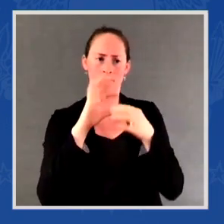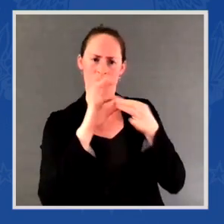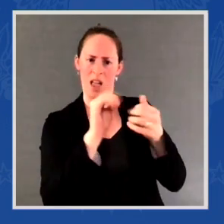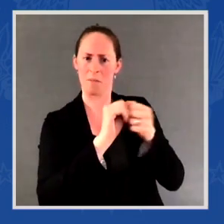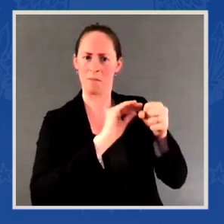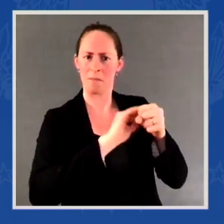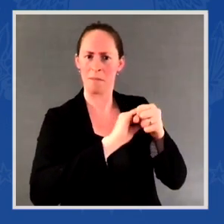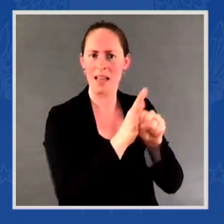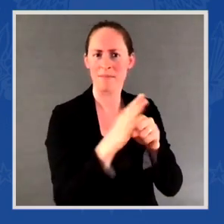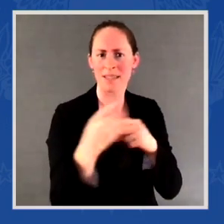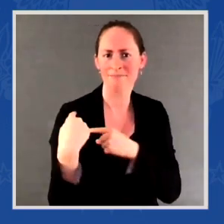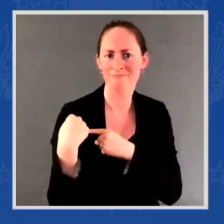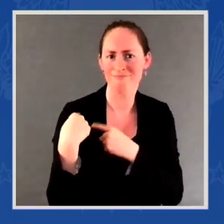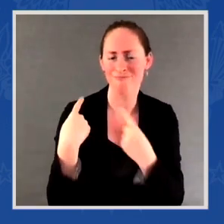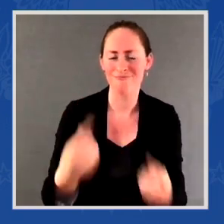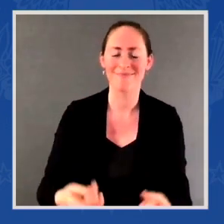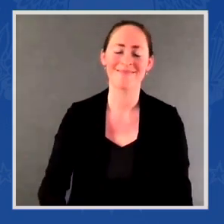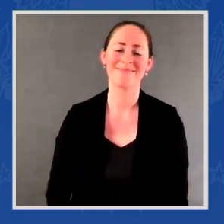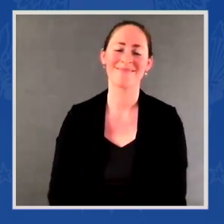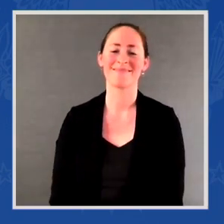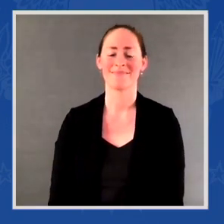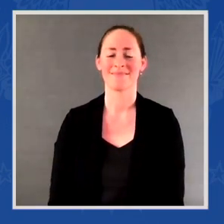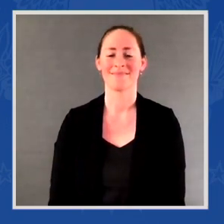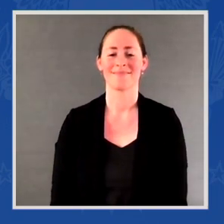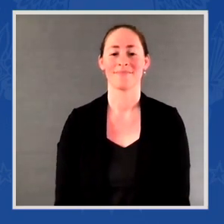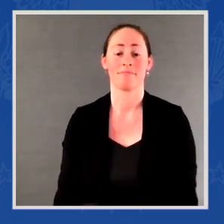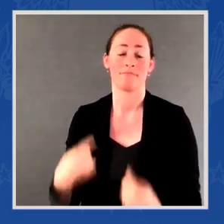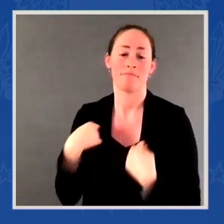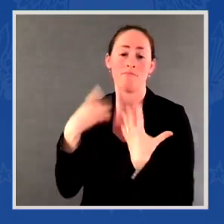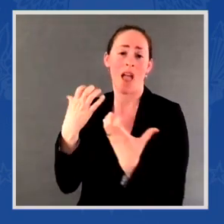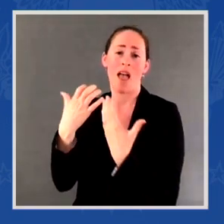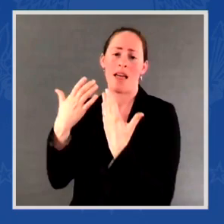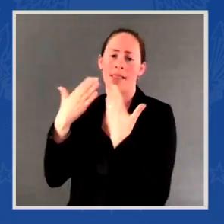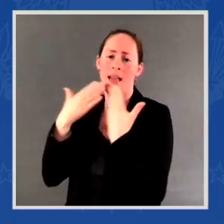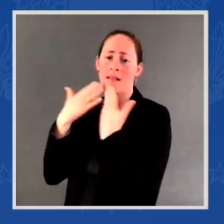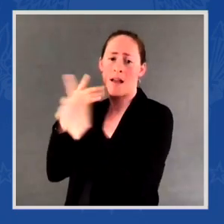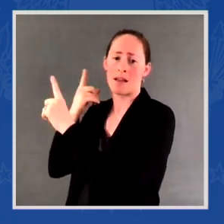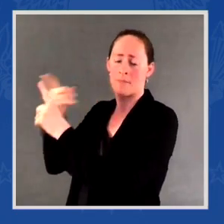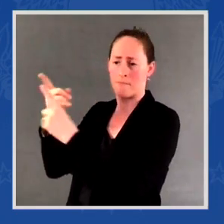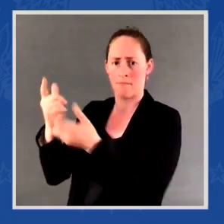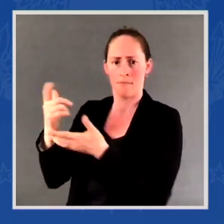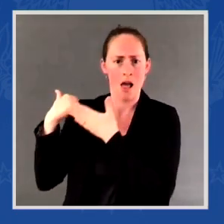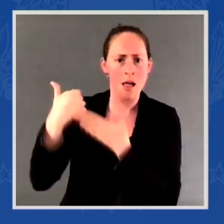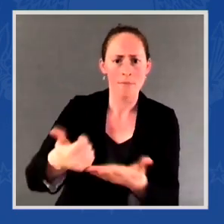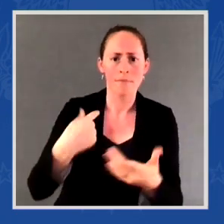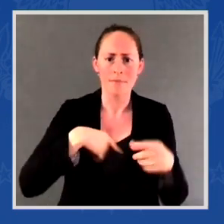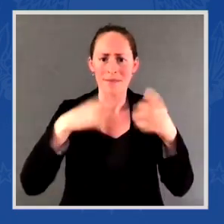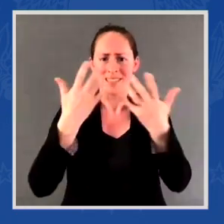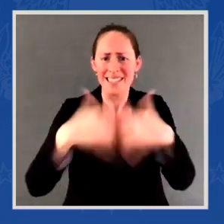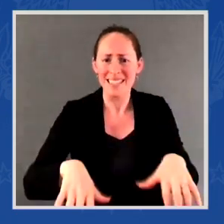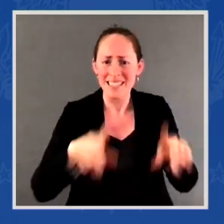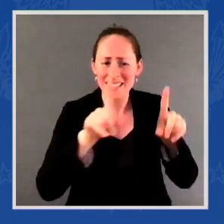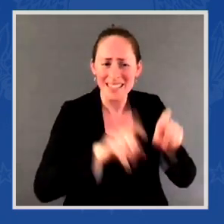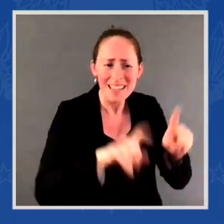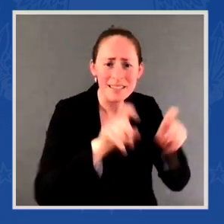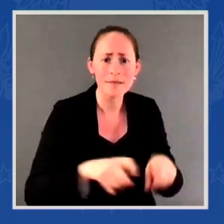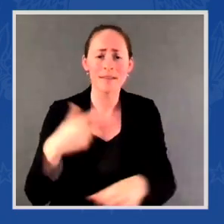We want to thank him for helping us with testing, getting us a vaccine and a reliable and predictable way,